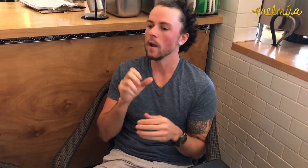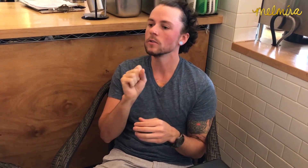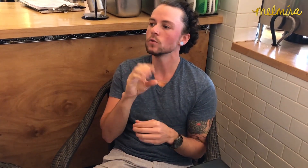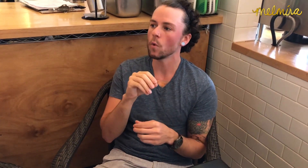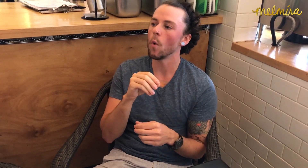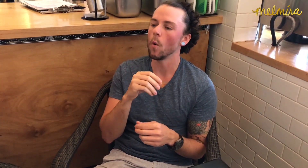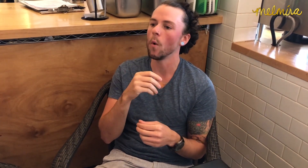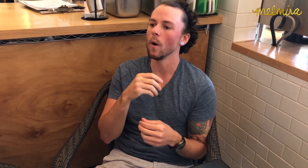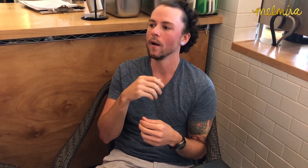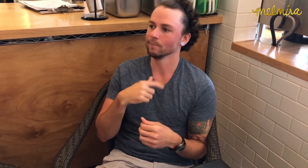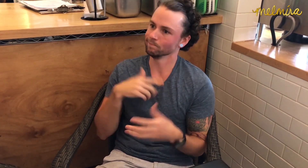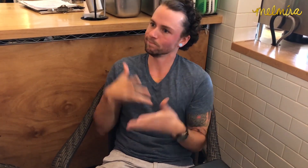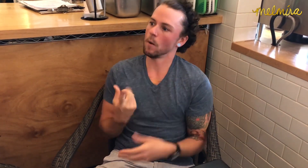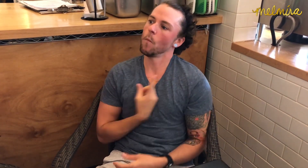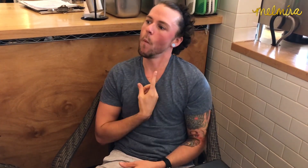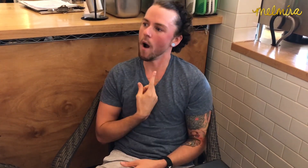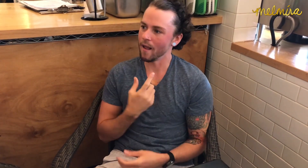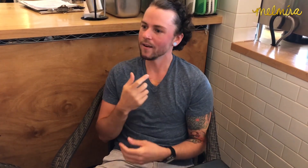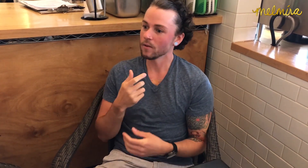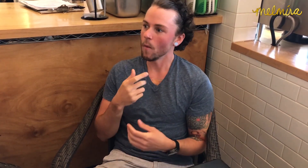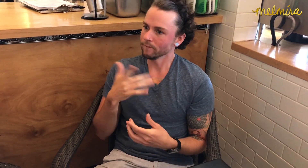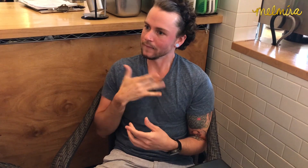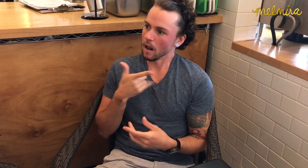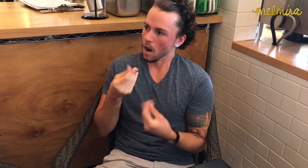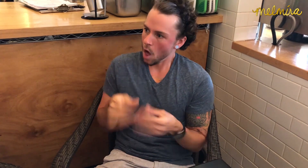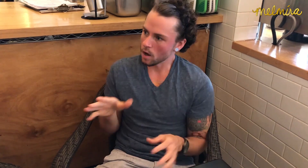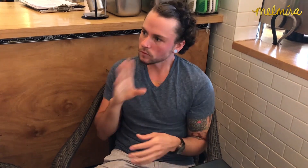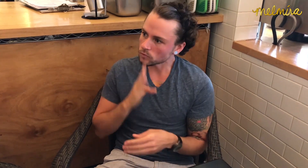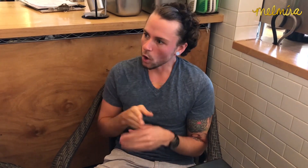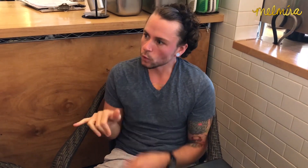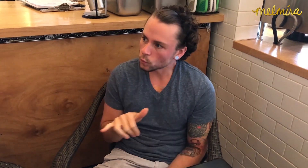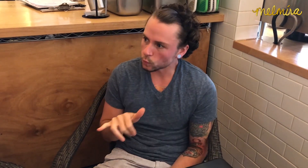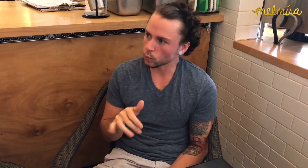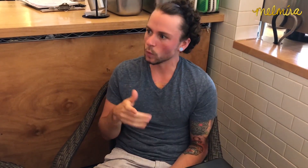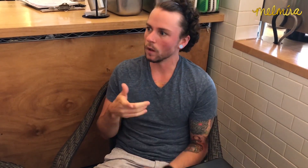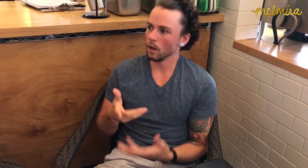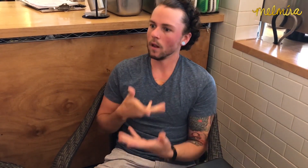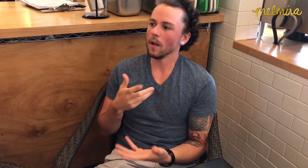passed away leaving me as the only child. She felt like she also lost her daughter.